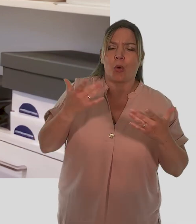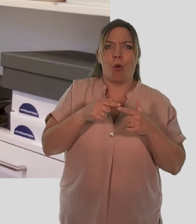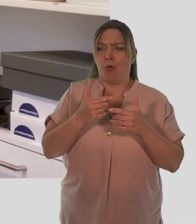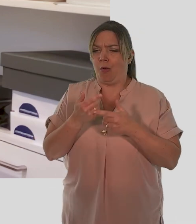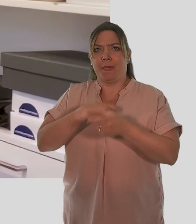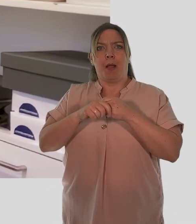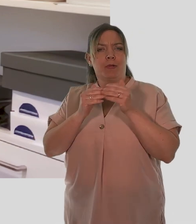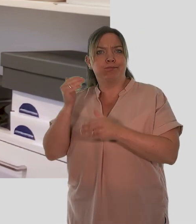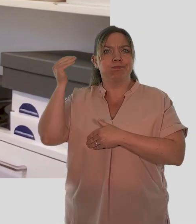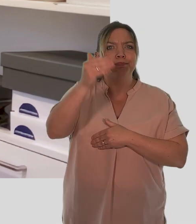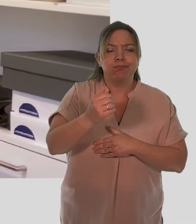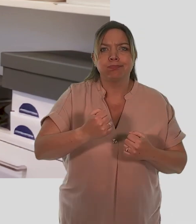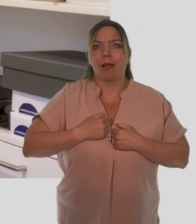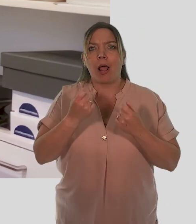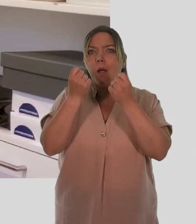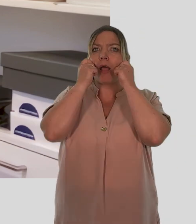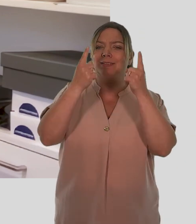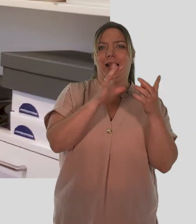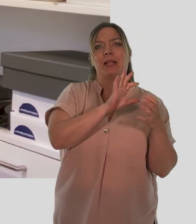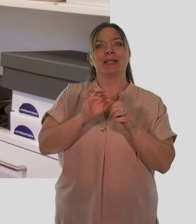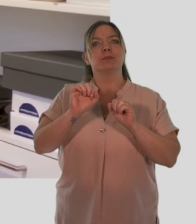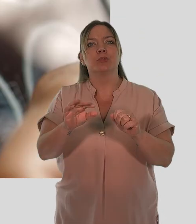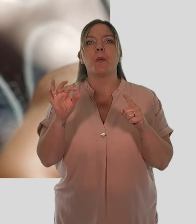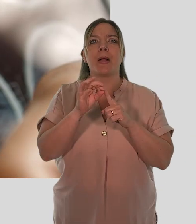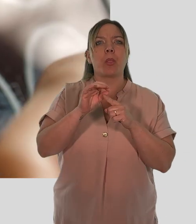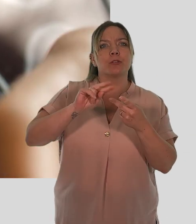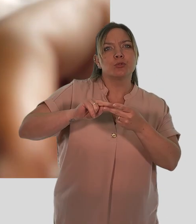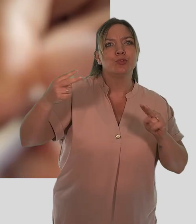and they report an underrepresentation from ethnic and racial groups.